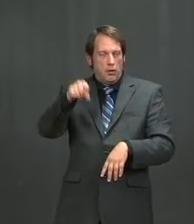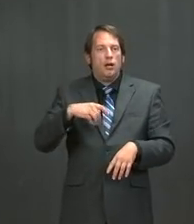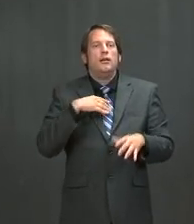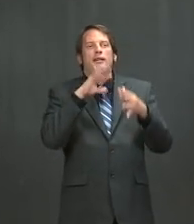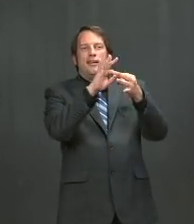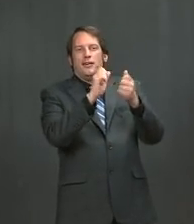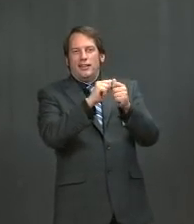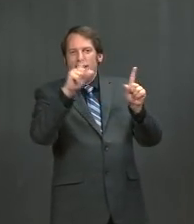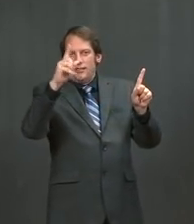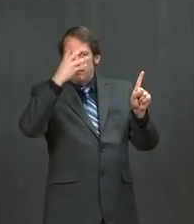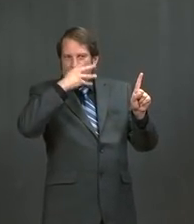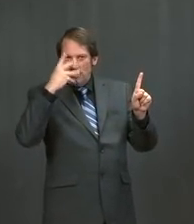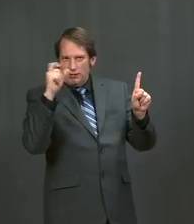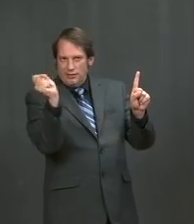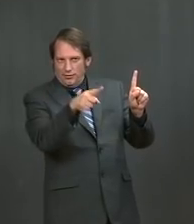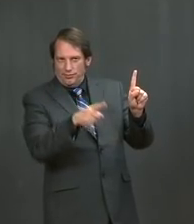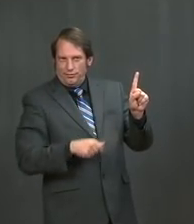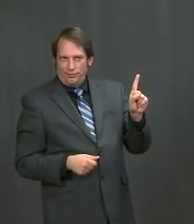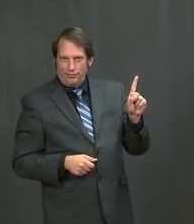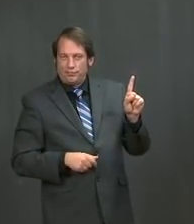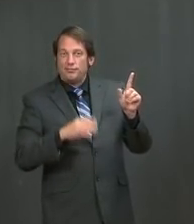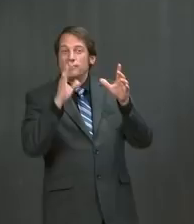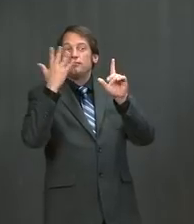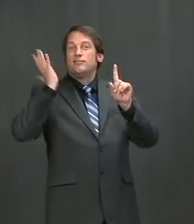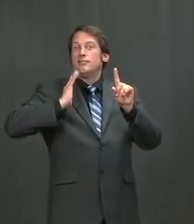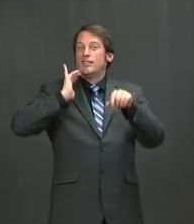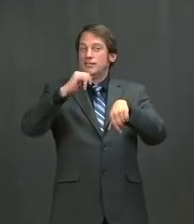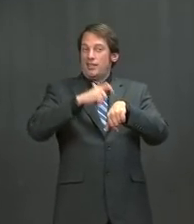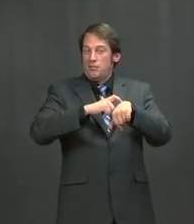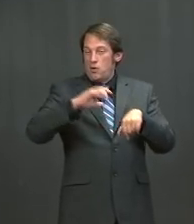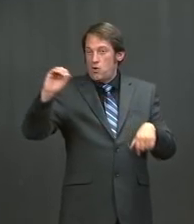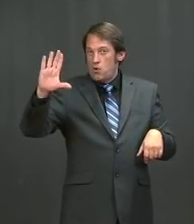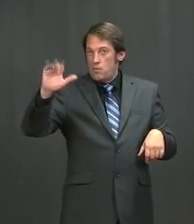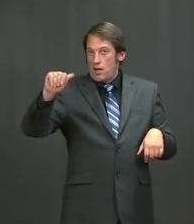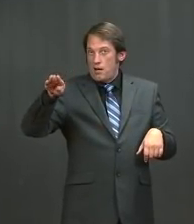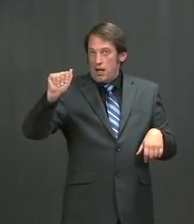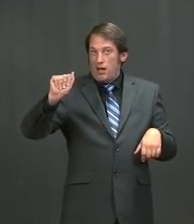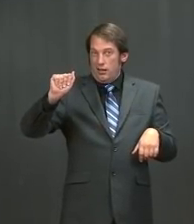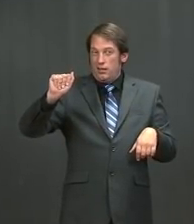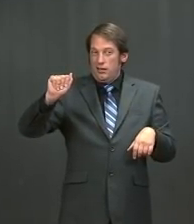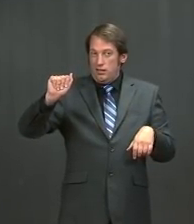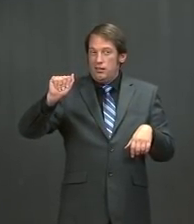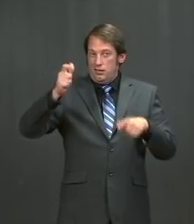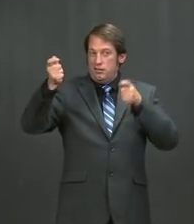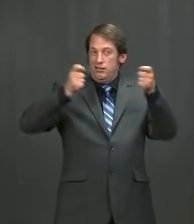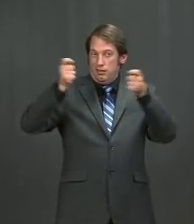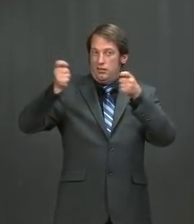during the Obama administration, he worked with Central American countries and has talked about how he was --